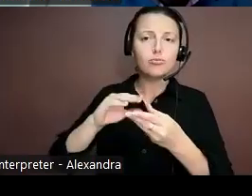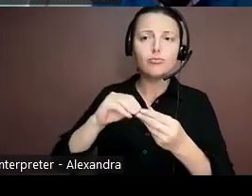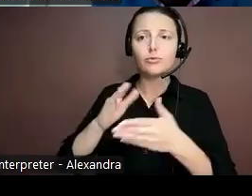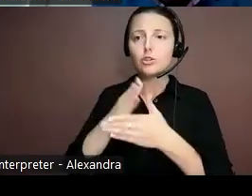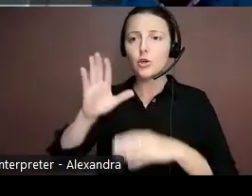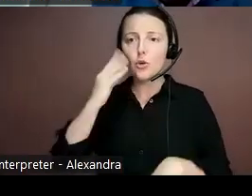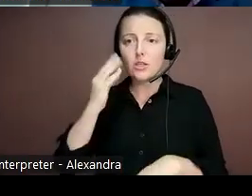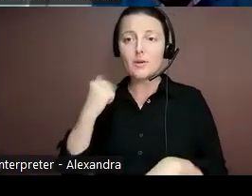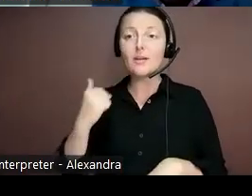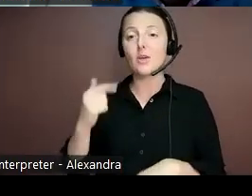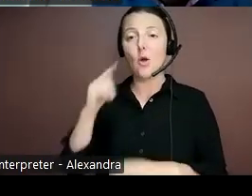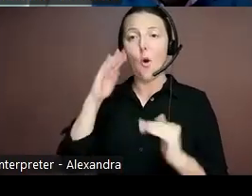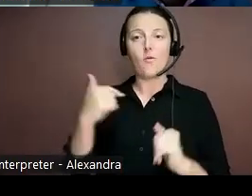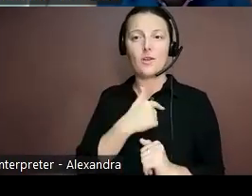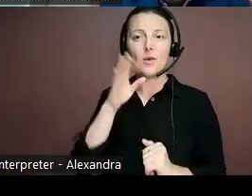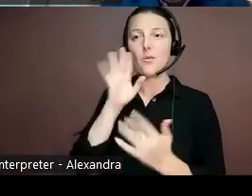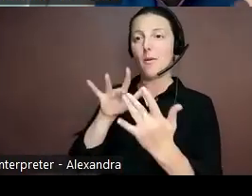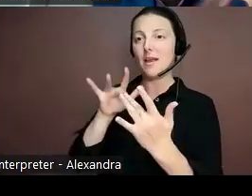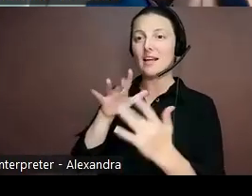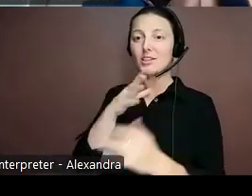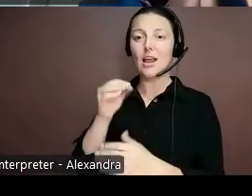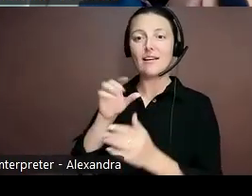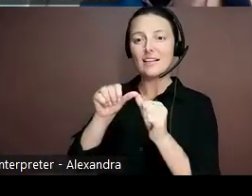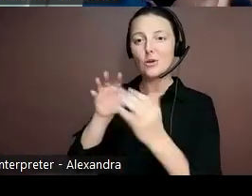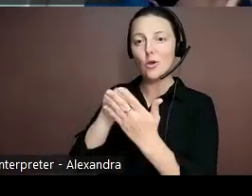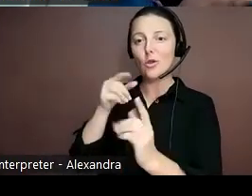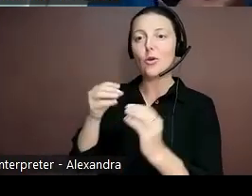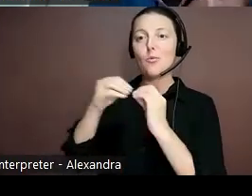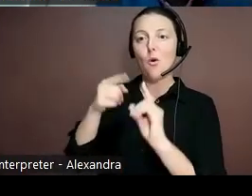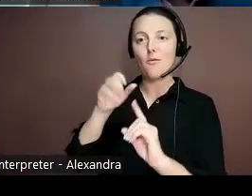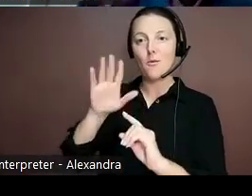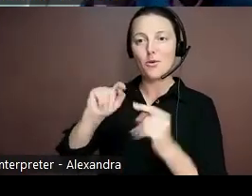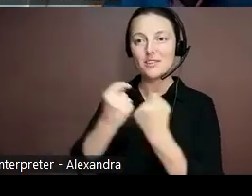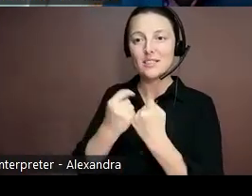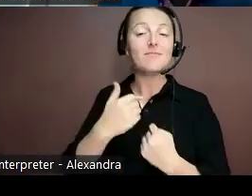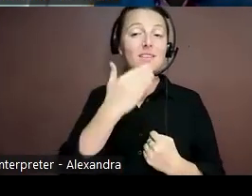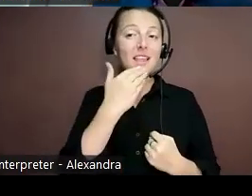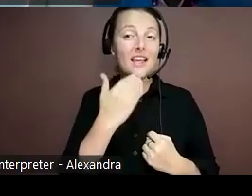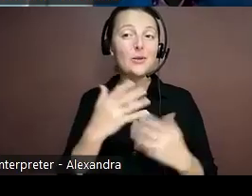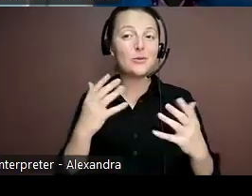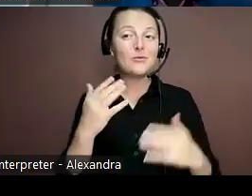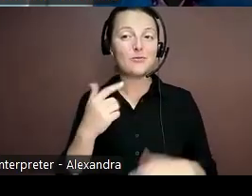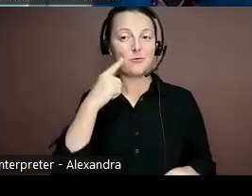learn more from from your team. Thank you so much. Thank you for having me. Thanks so much.